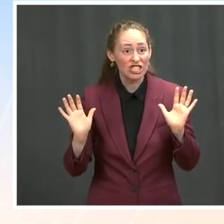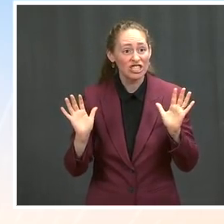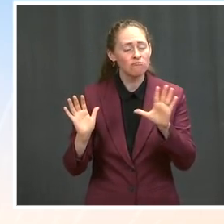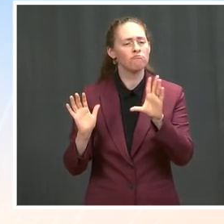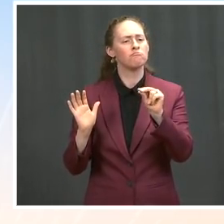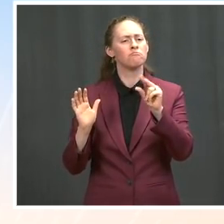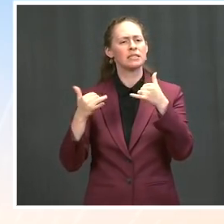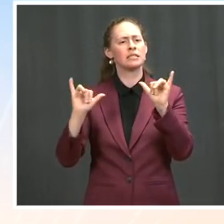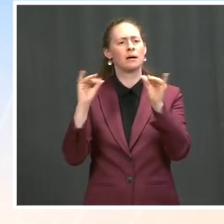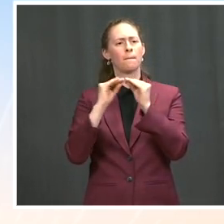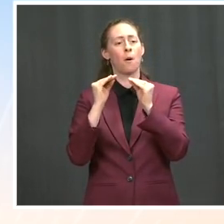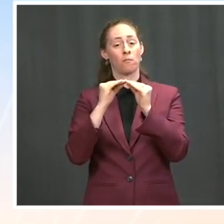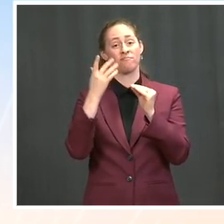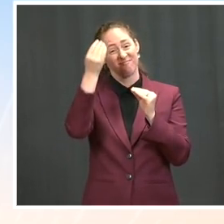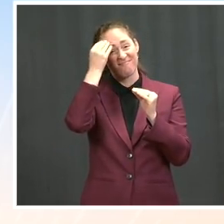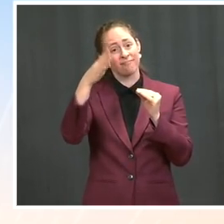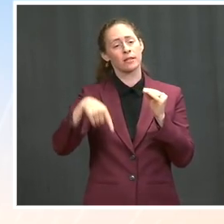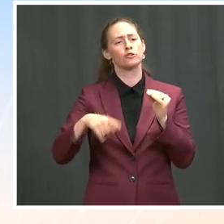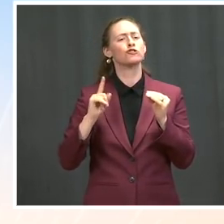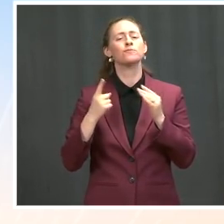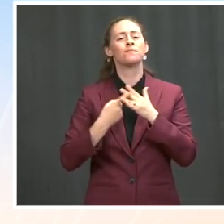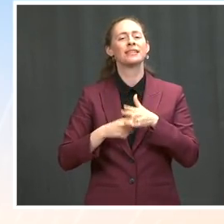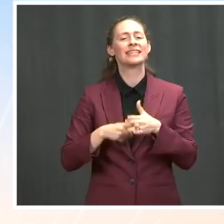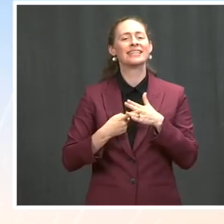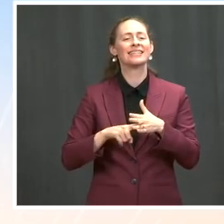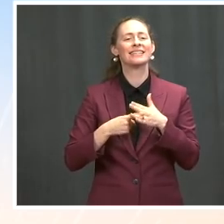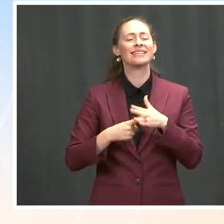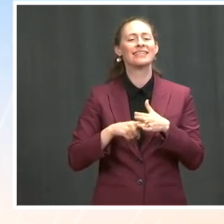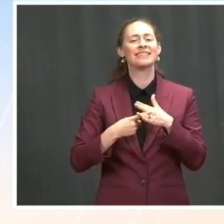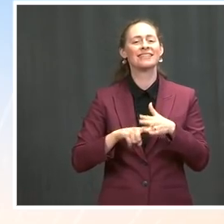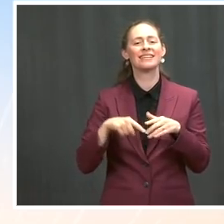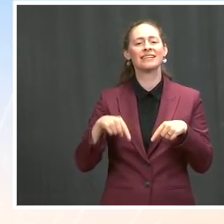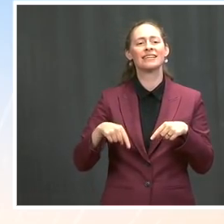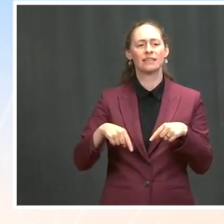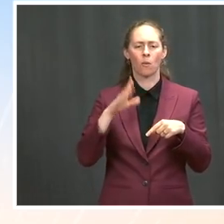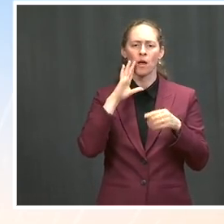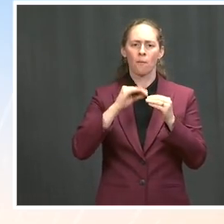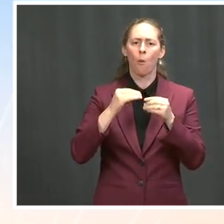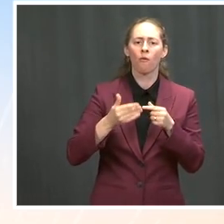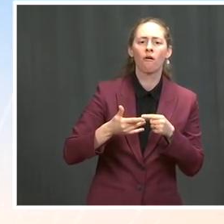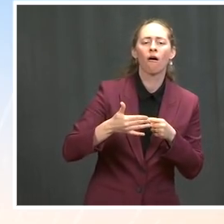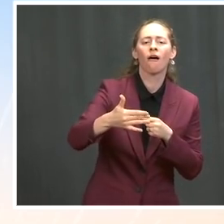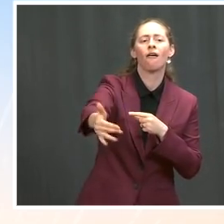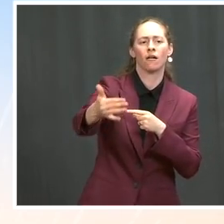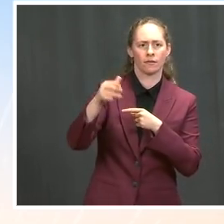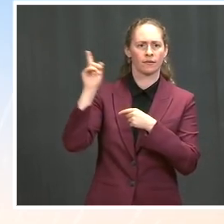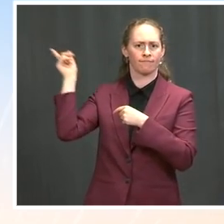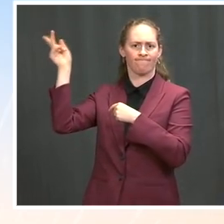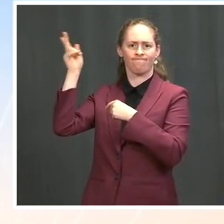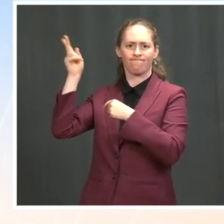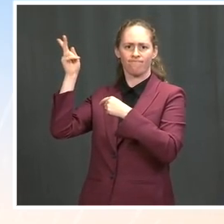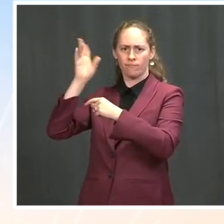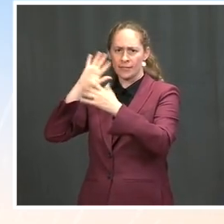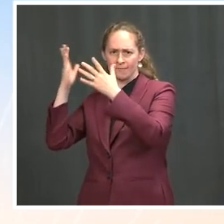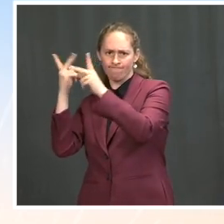And there is going to be more work done by the President, by the Vice President, by the administration to expand access to voting rights. The Press: And then one more thing,